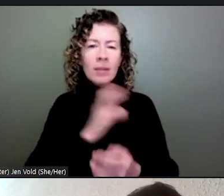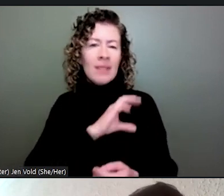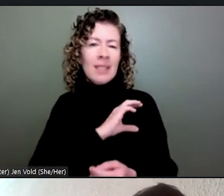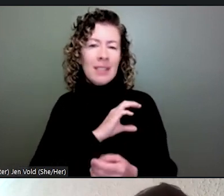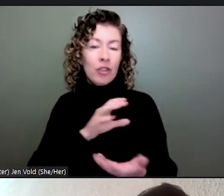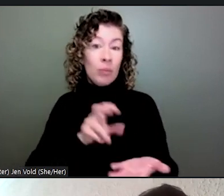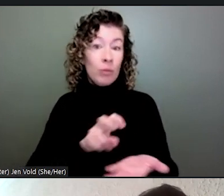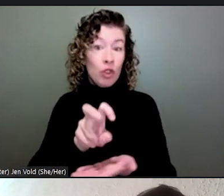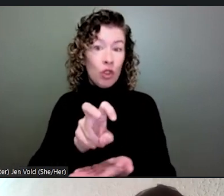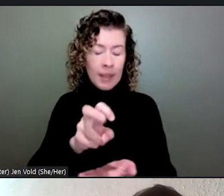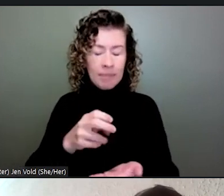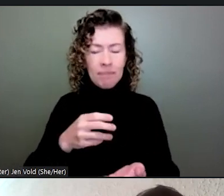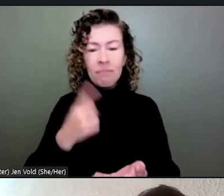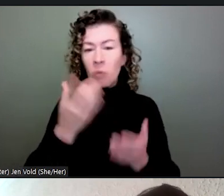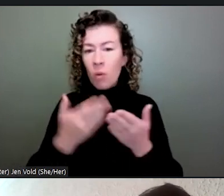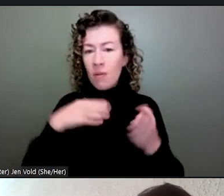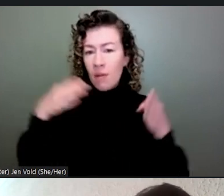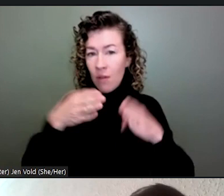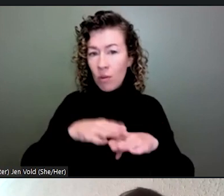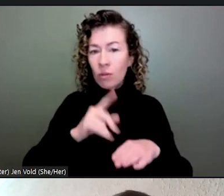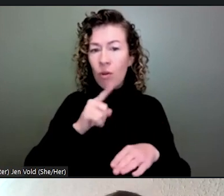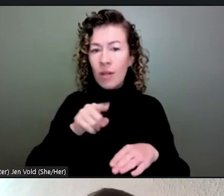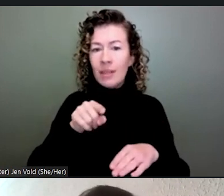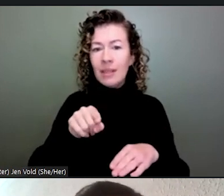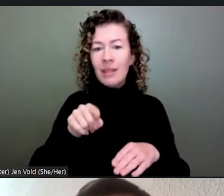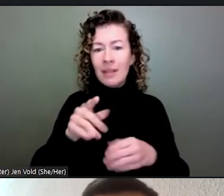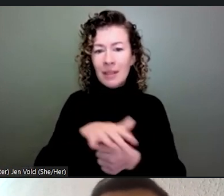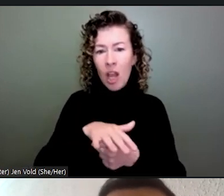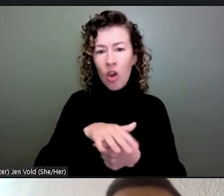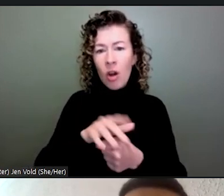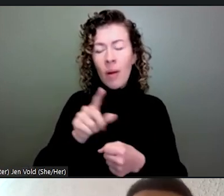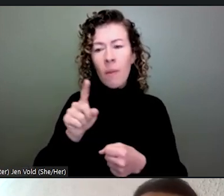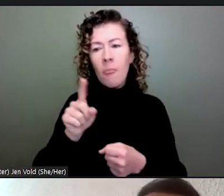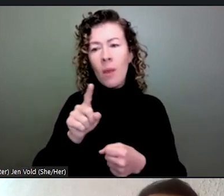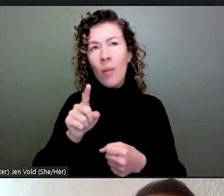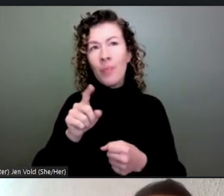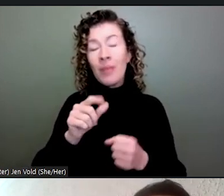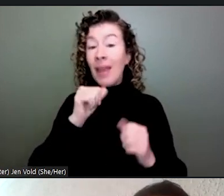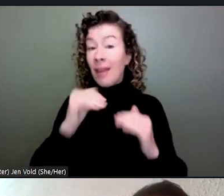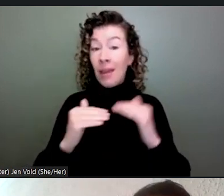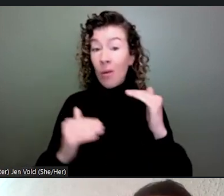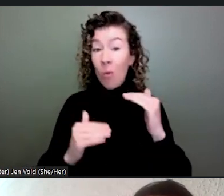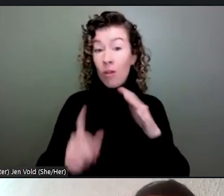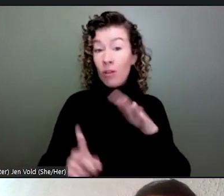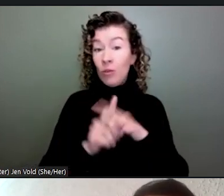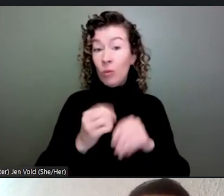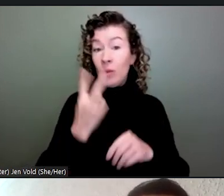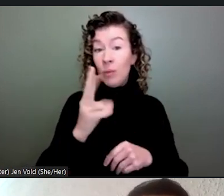One things I want to focus on is this, particular area where inequality shows up into a in a couple of ways.